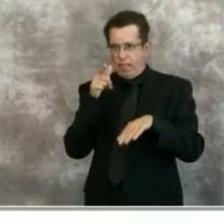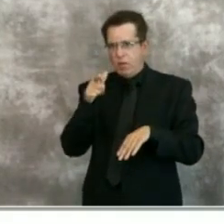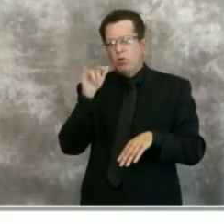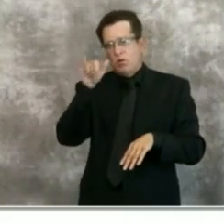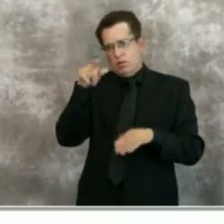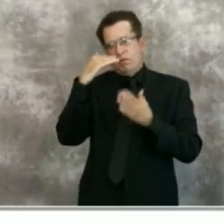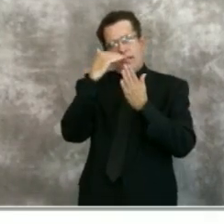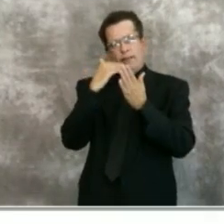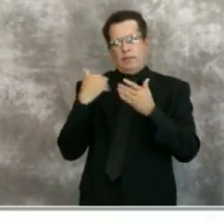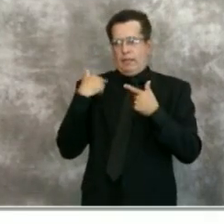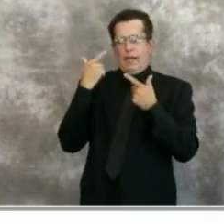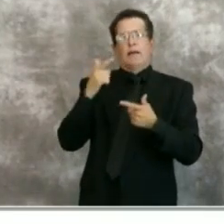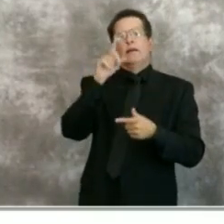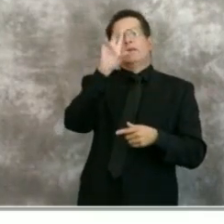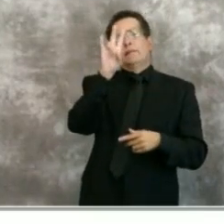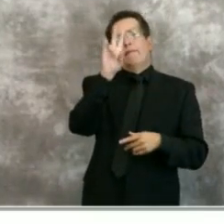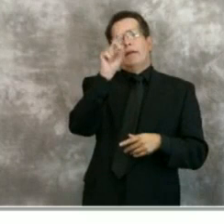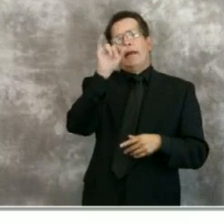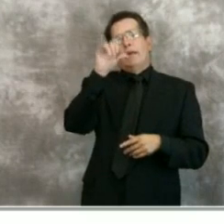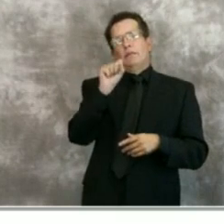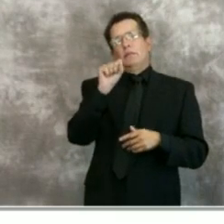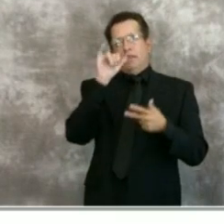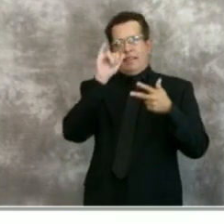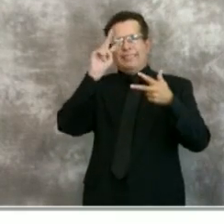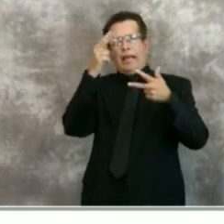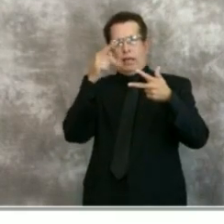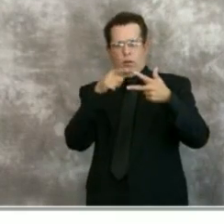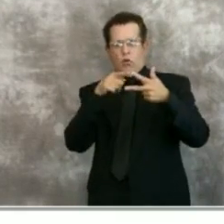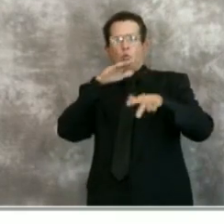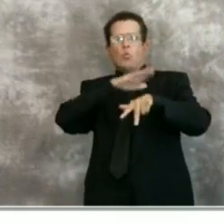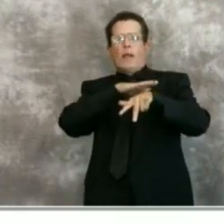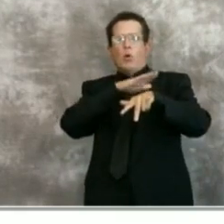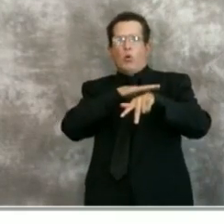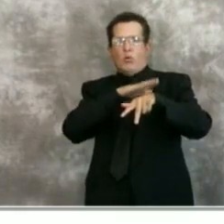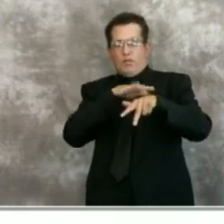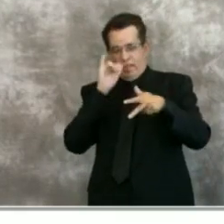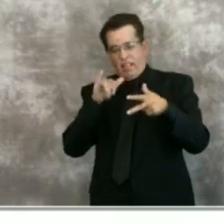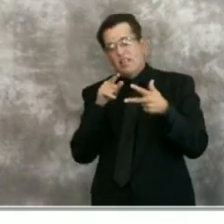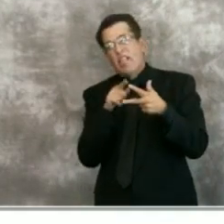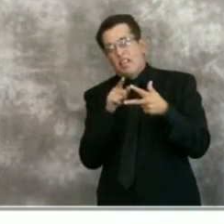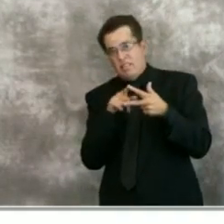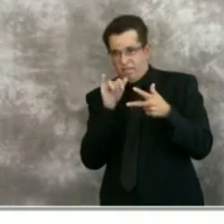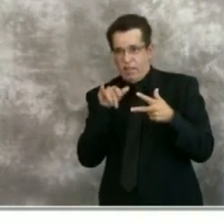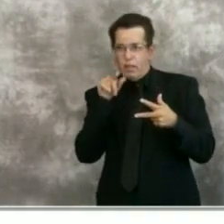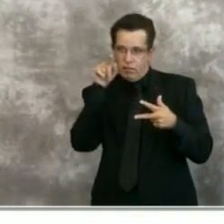SLIDE. WHICH IS RELATED TO OUR A COMMUNITY SETTING OUTBREAKS. THIS IS THE LIST FOR THE LAST